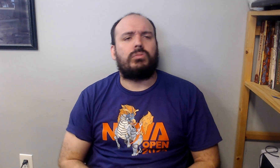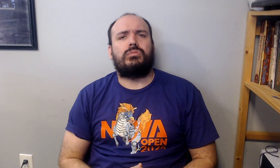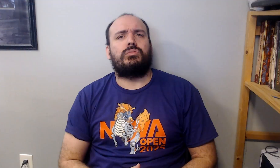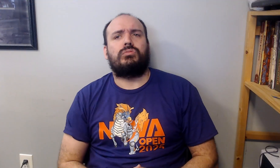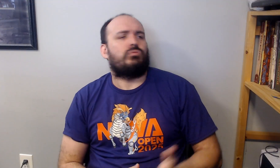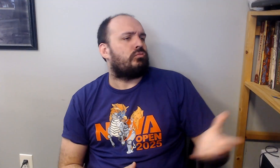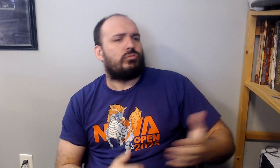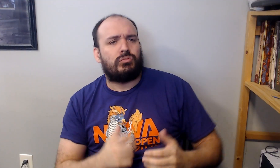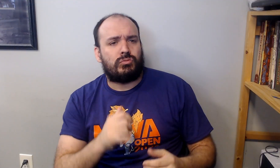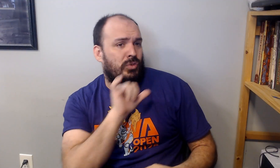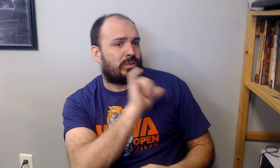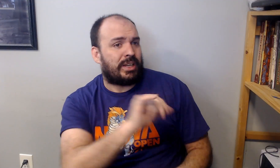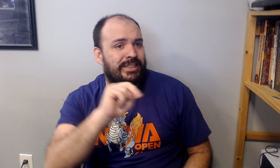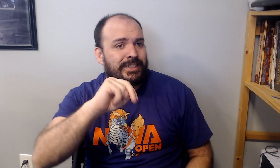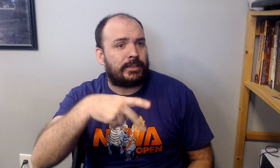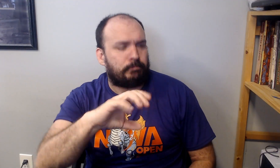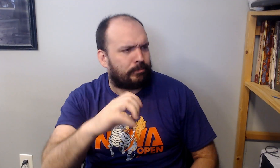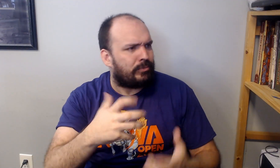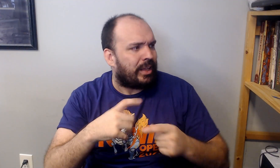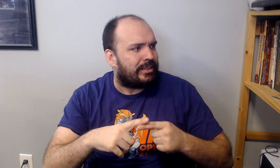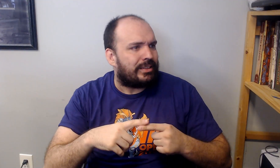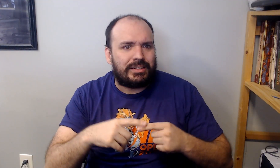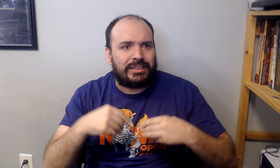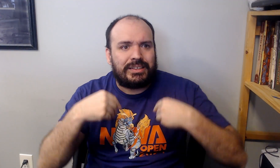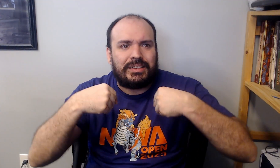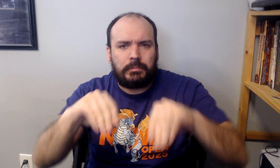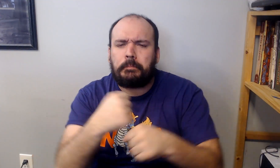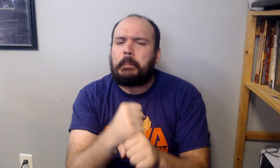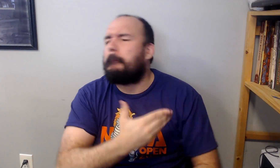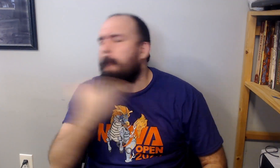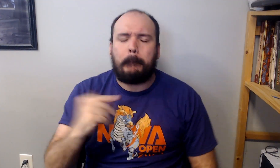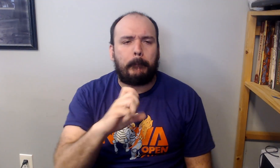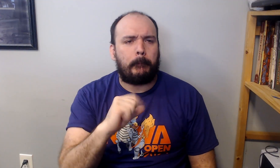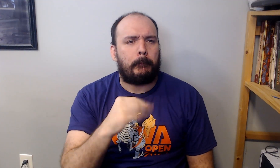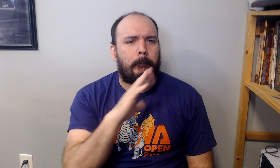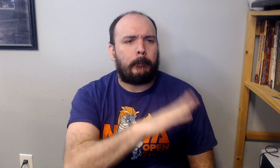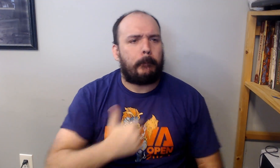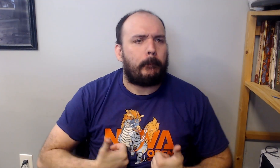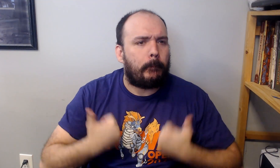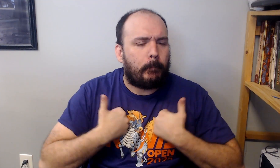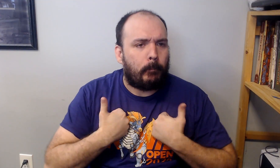Or maybe that NPC wants to make the best sale and deal of their life.